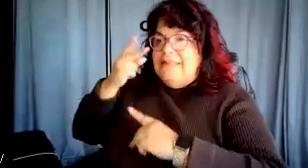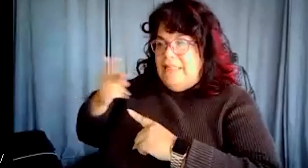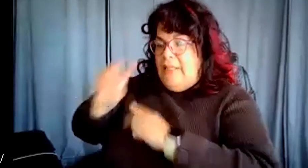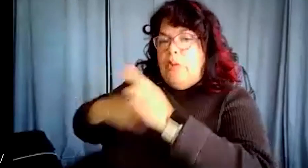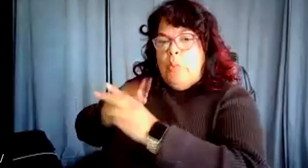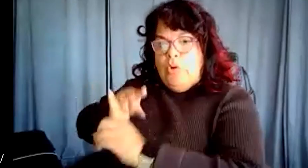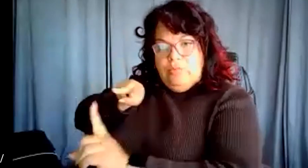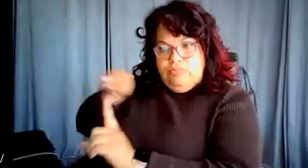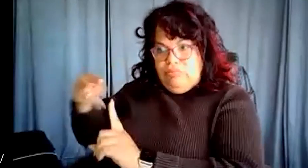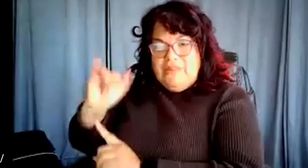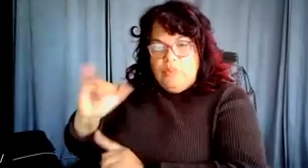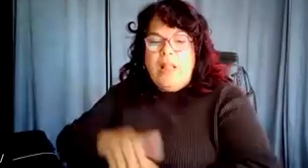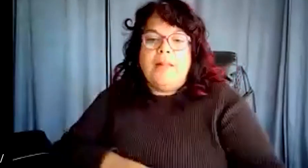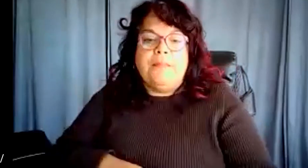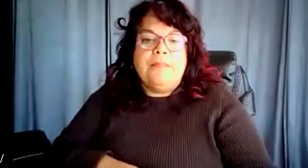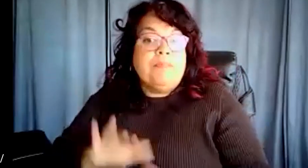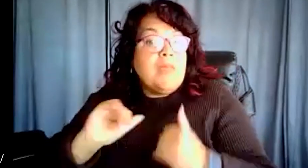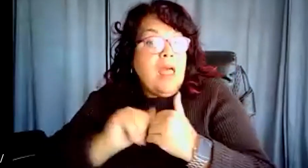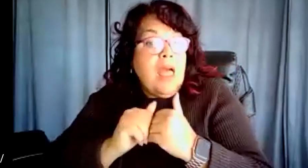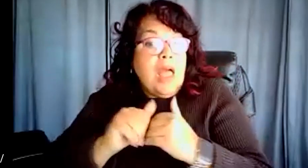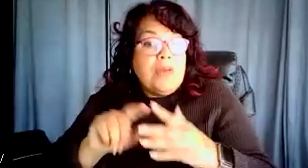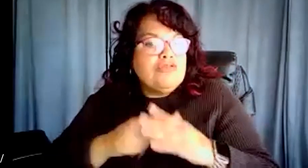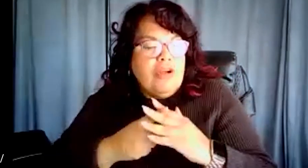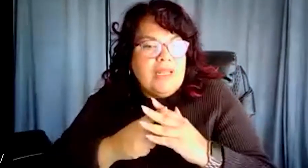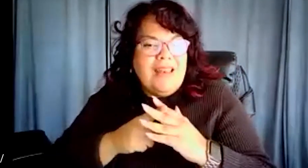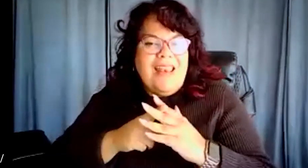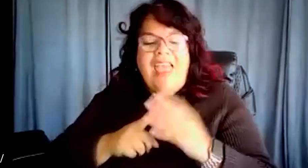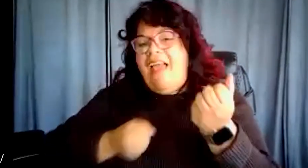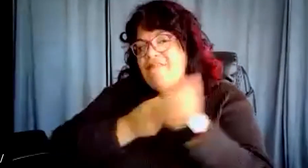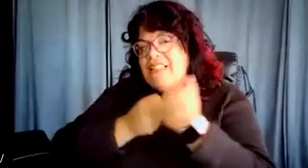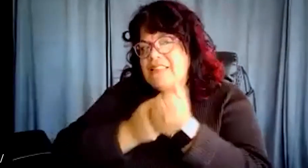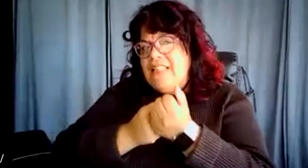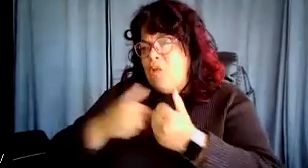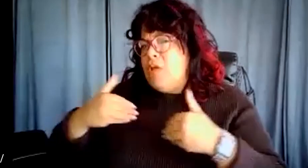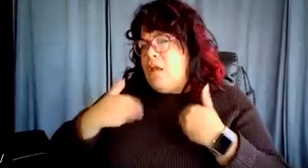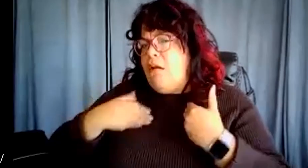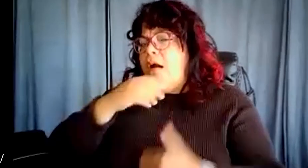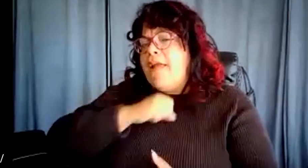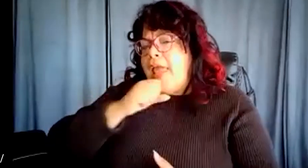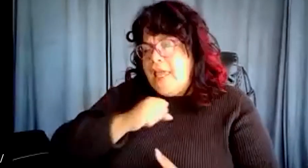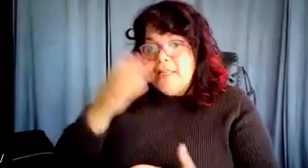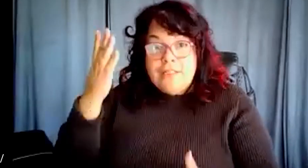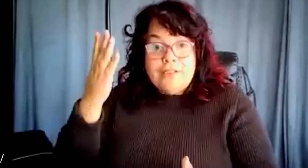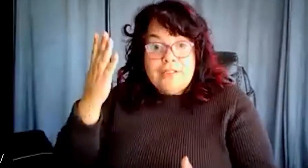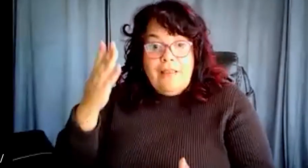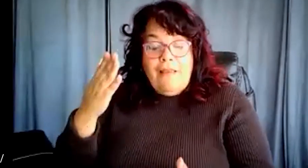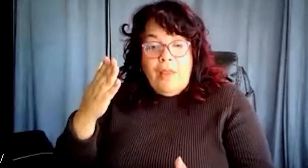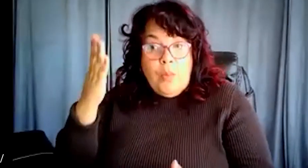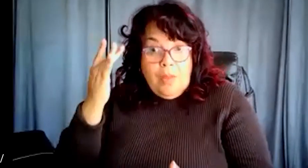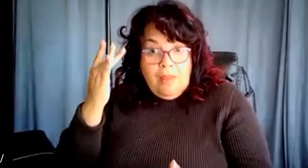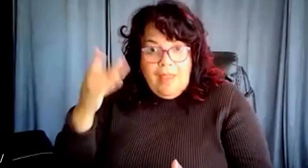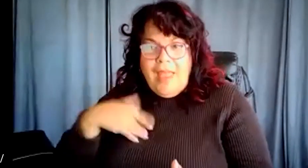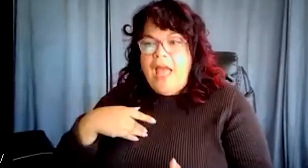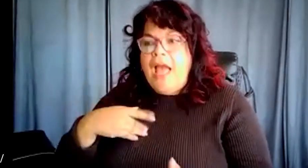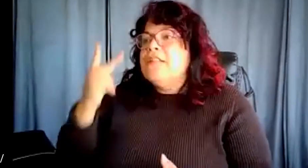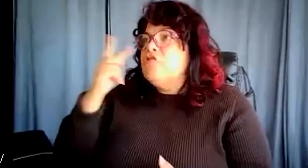I got my start in advocacy at a relatively young age, thanks to being able to watch my